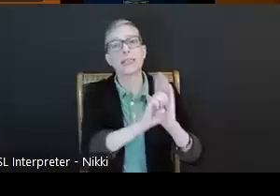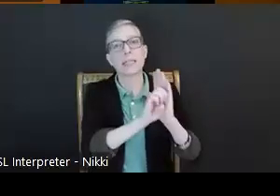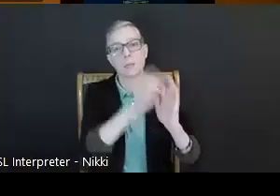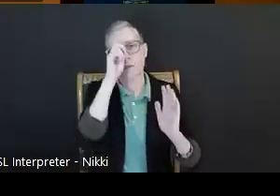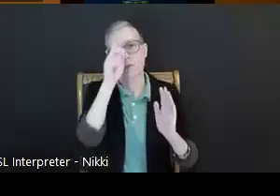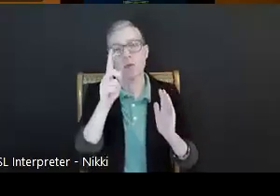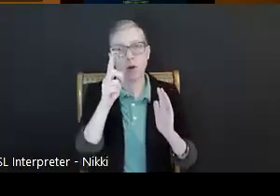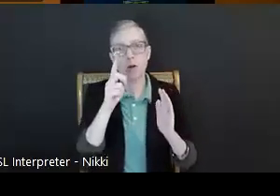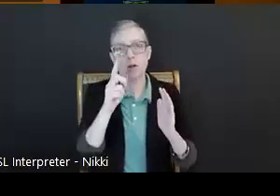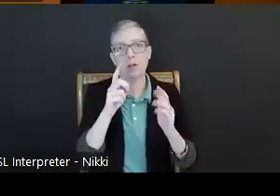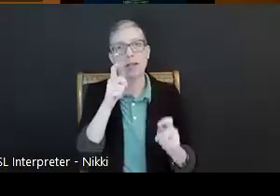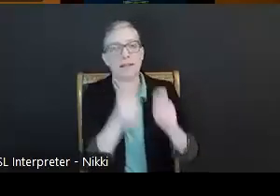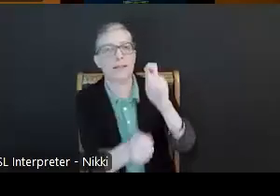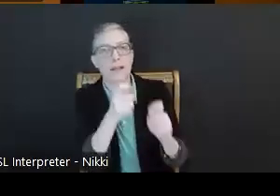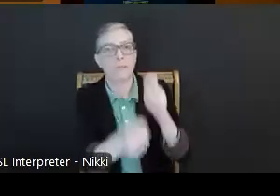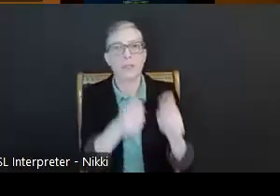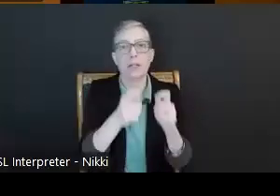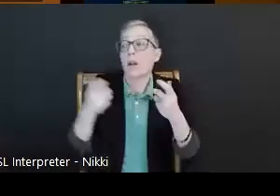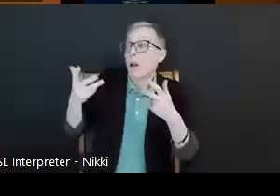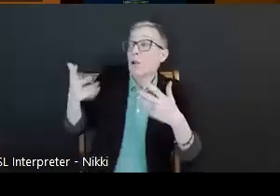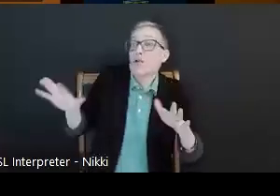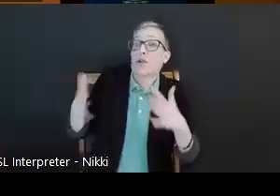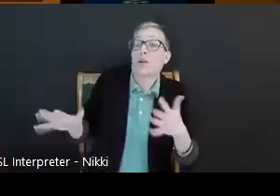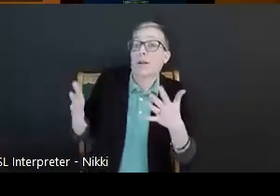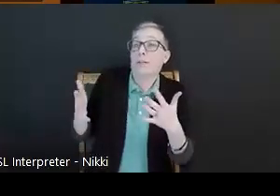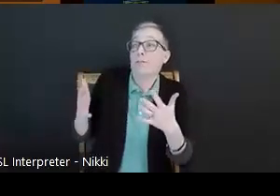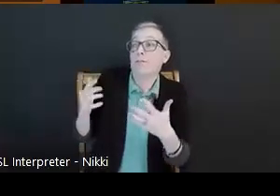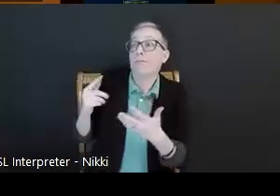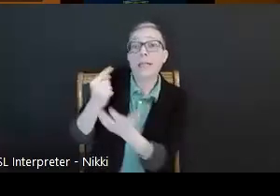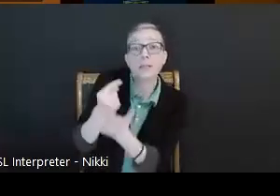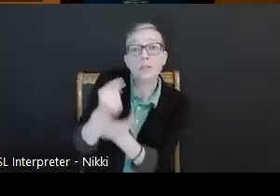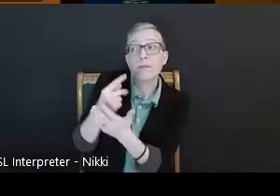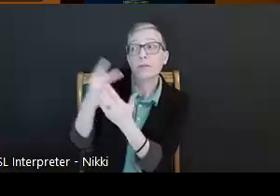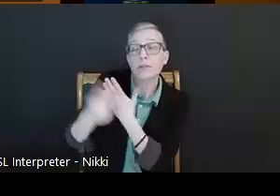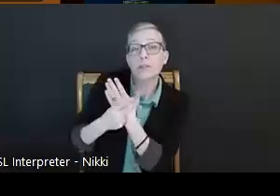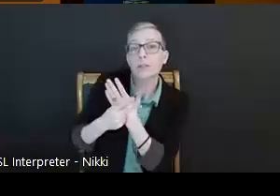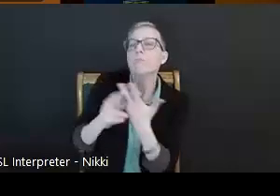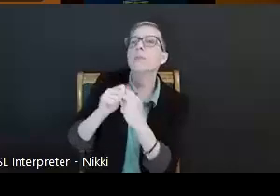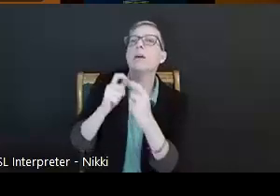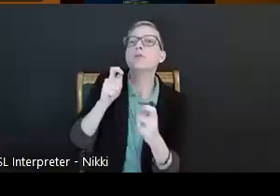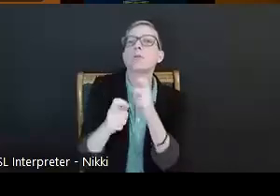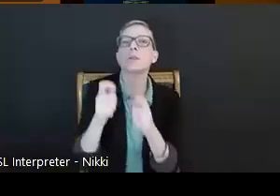psychosocial interventions we already have to be delivered in a dietic format um this this was able